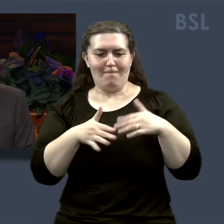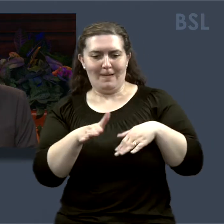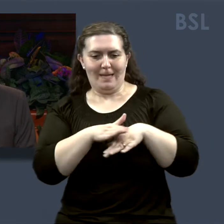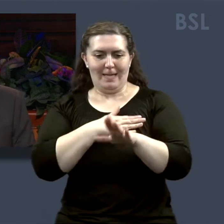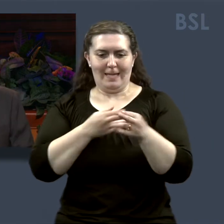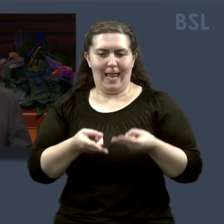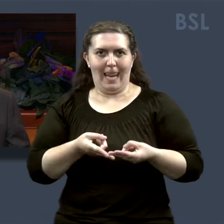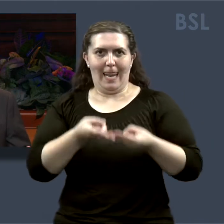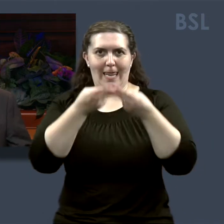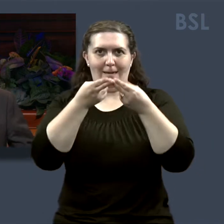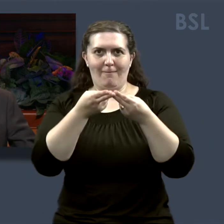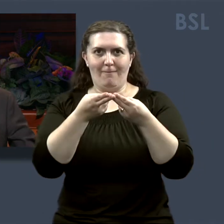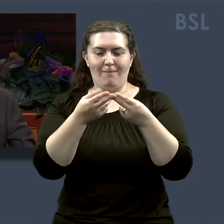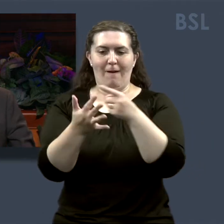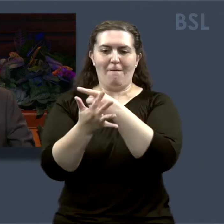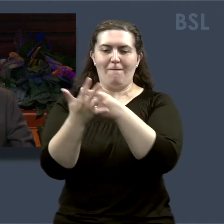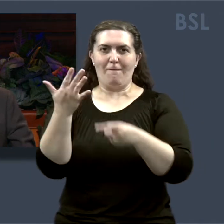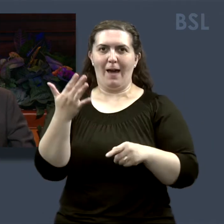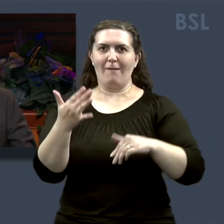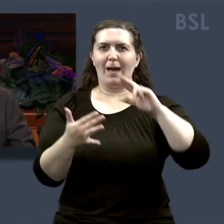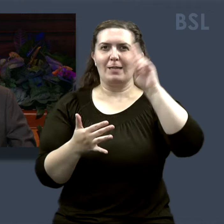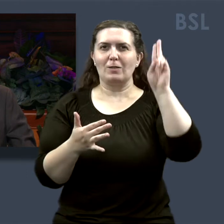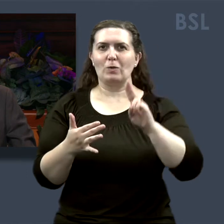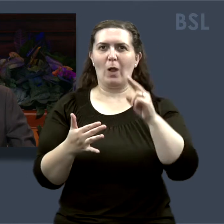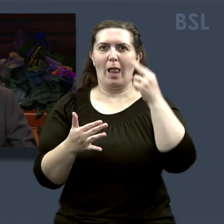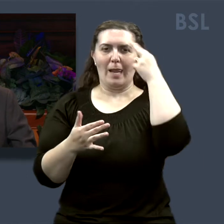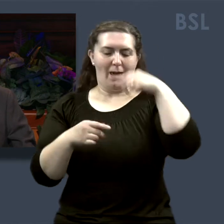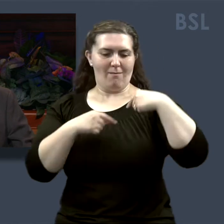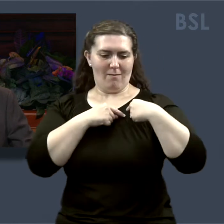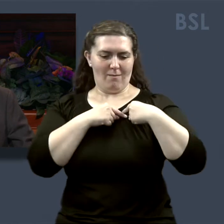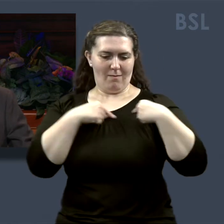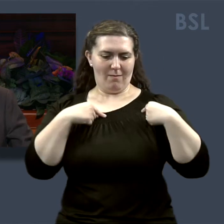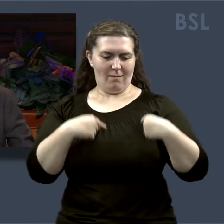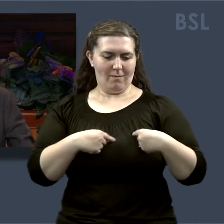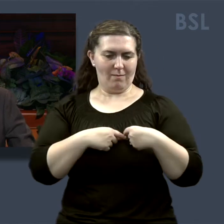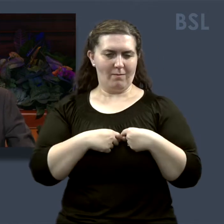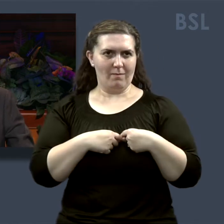“I crowded into the hotel elevator with five other high school students with name tags like mine.